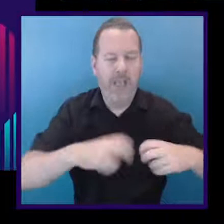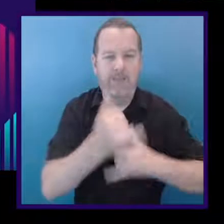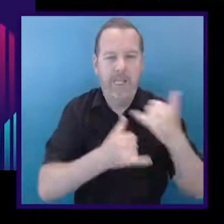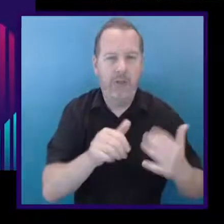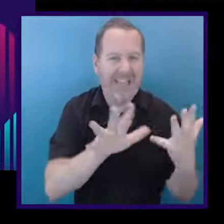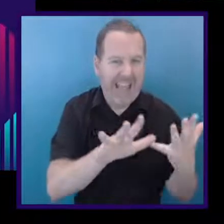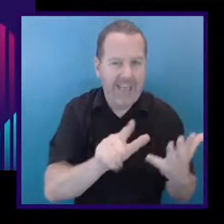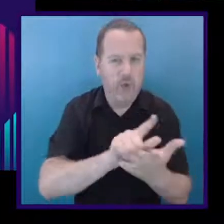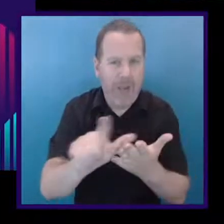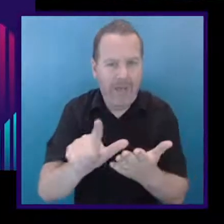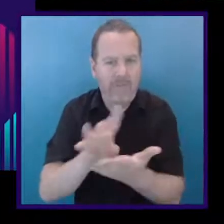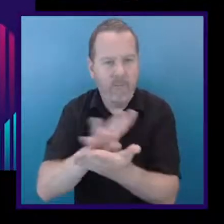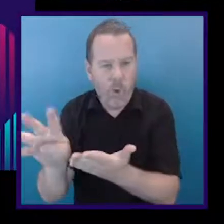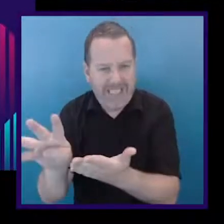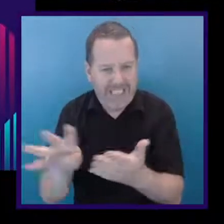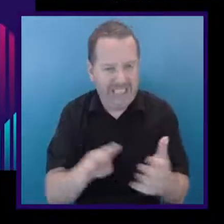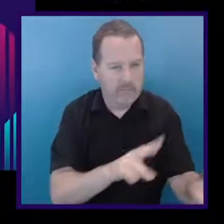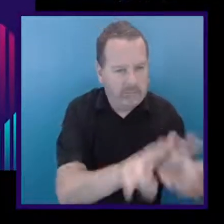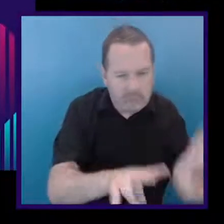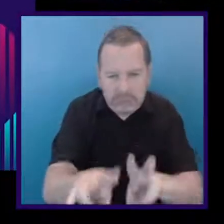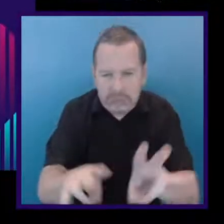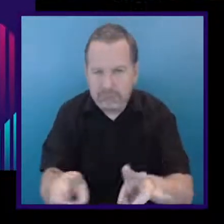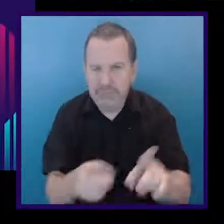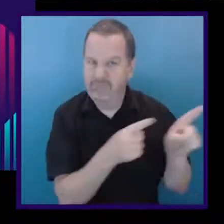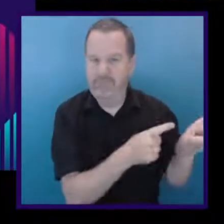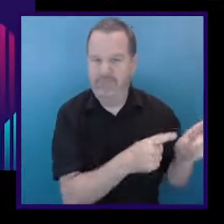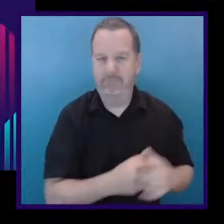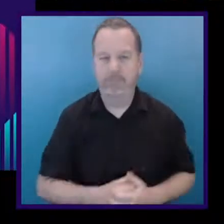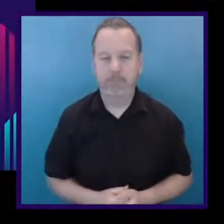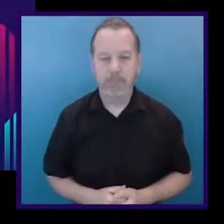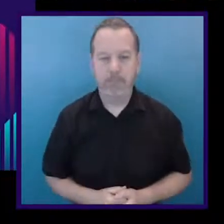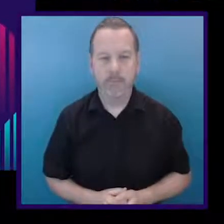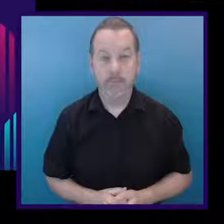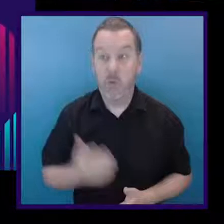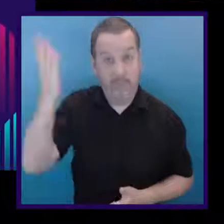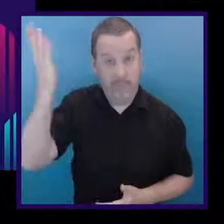to language learning. So that's what we did, and what did we find out.